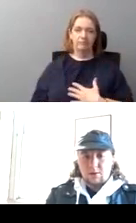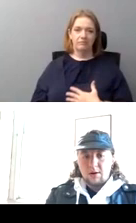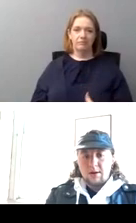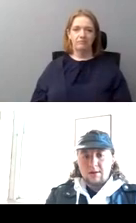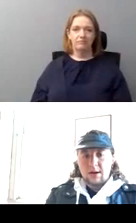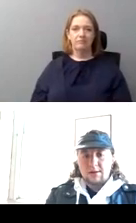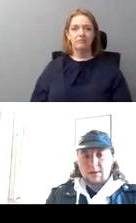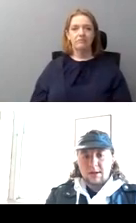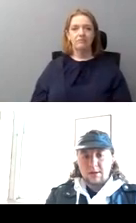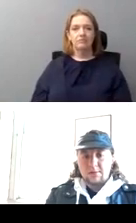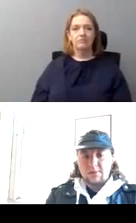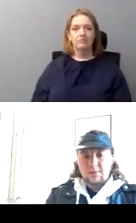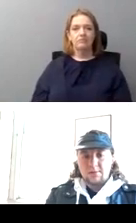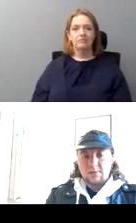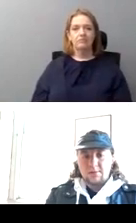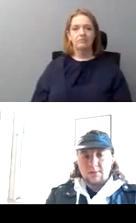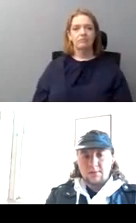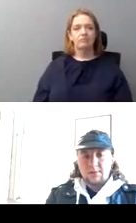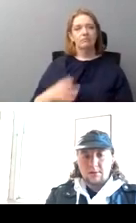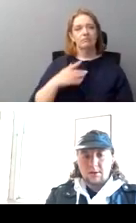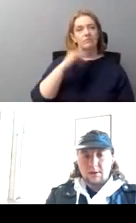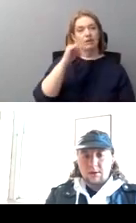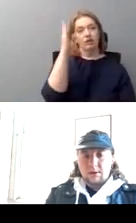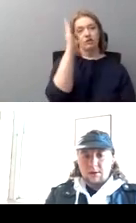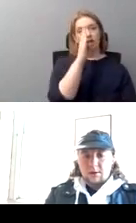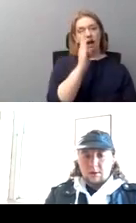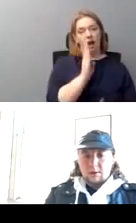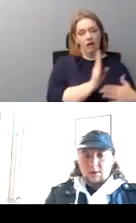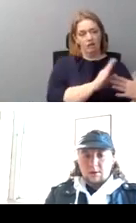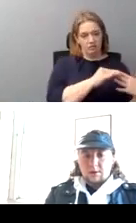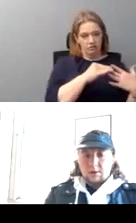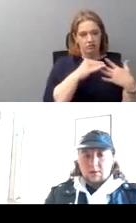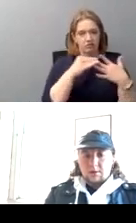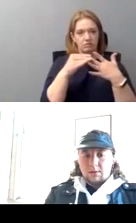Where do these cracks take you?